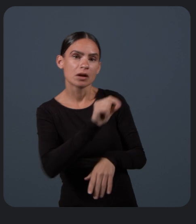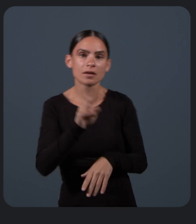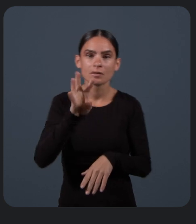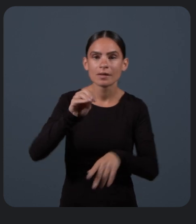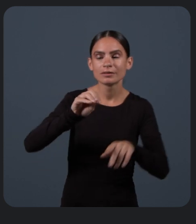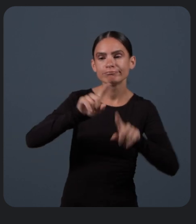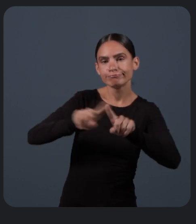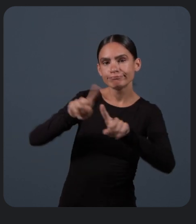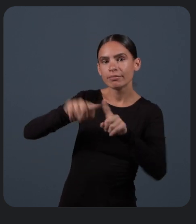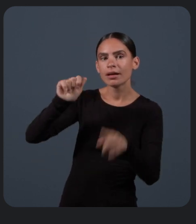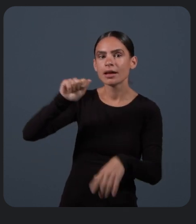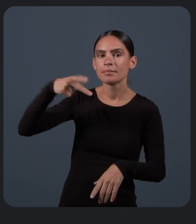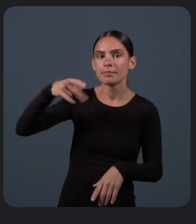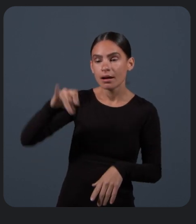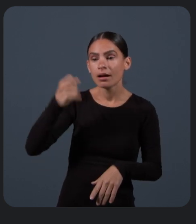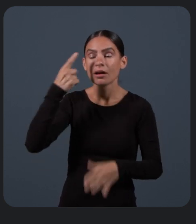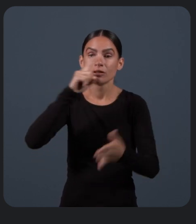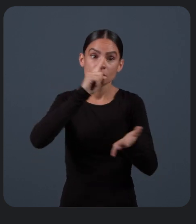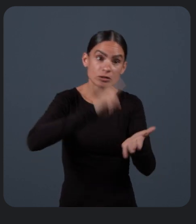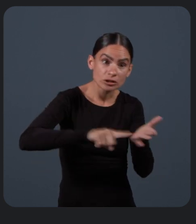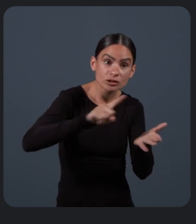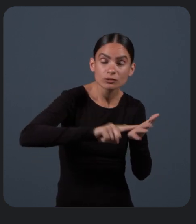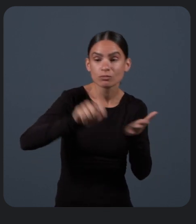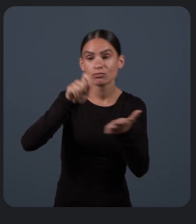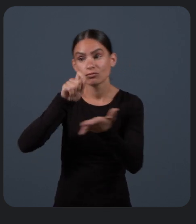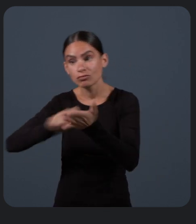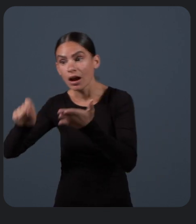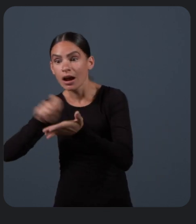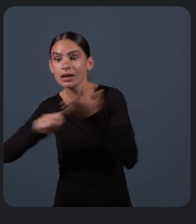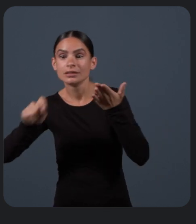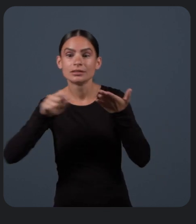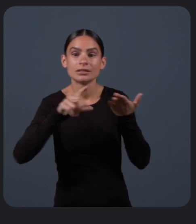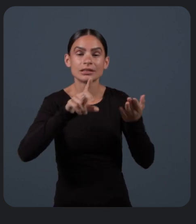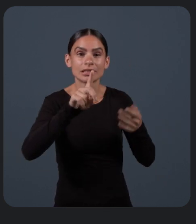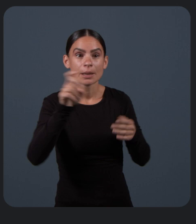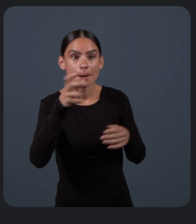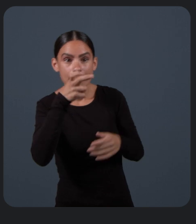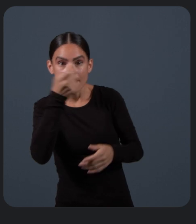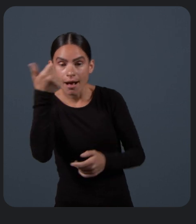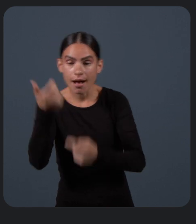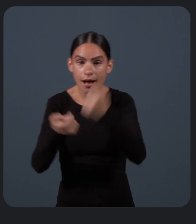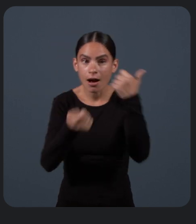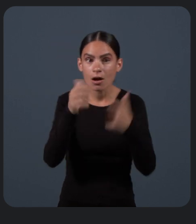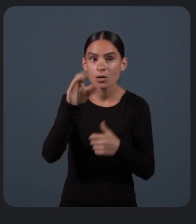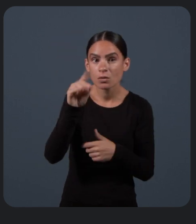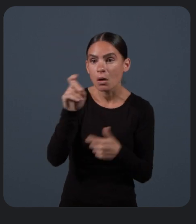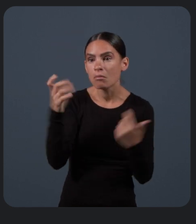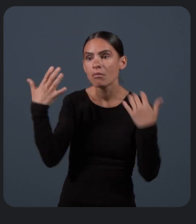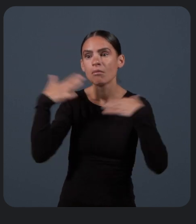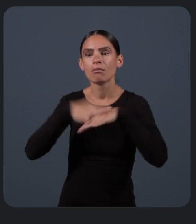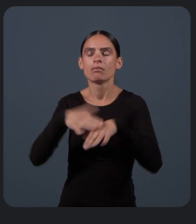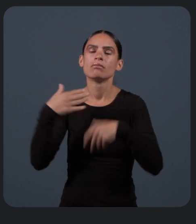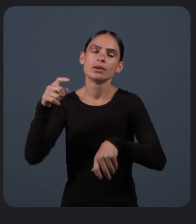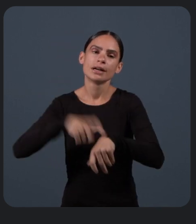But researching, writing, and debugging code to integrate them can be incredibly time-consuming.